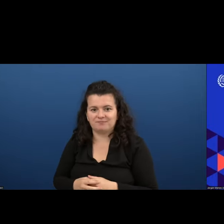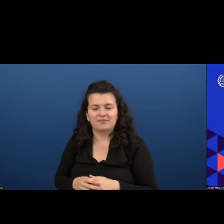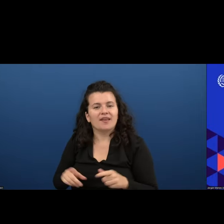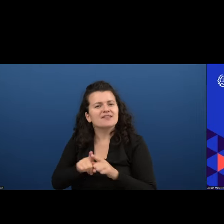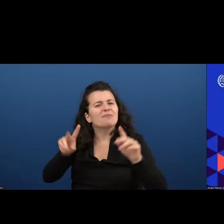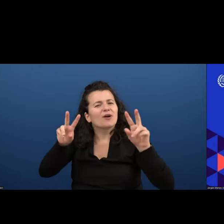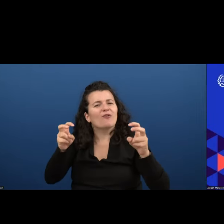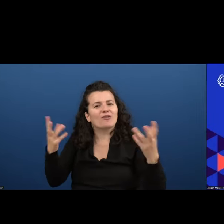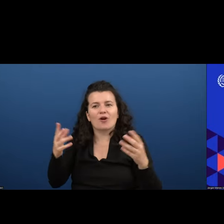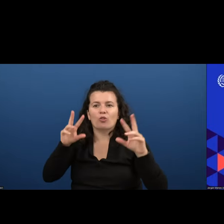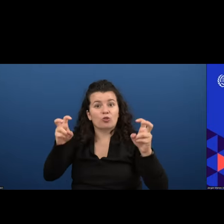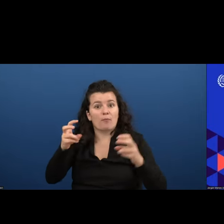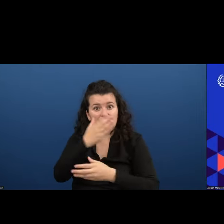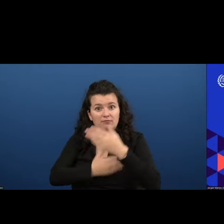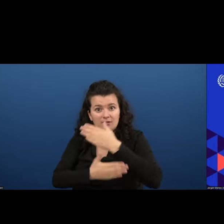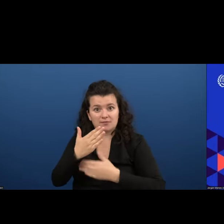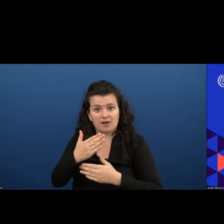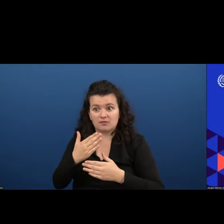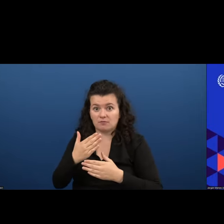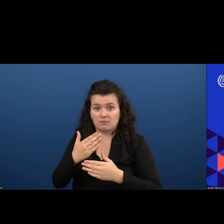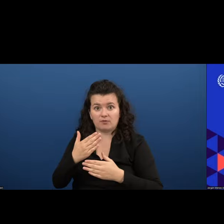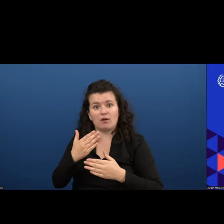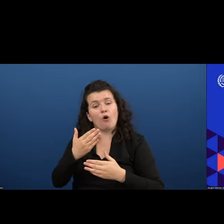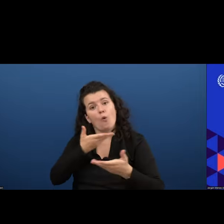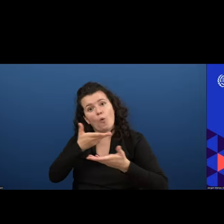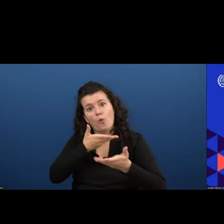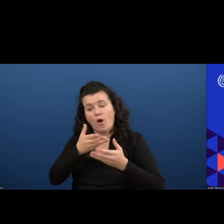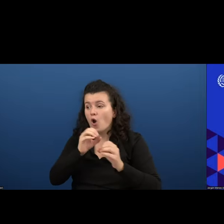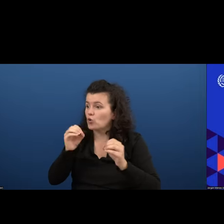the the motto of the disability rights movement. 16:38:10 So I'm very happy now to introduce